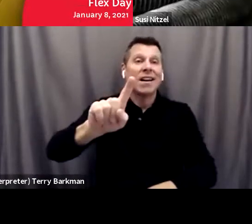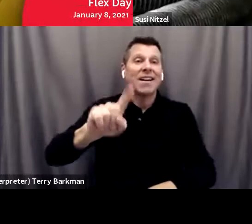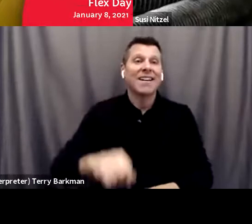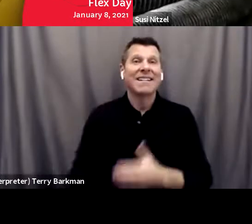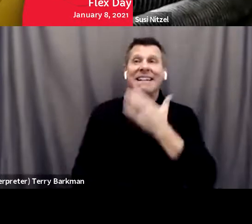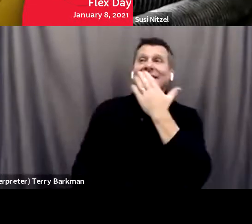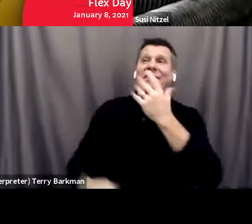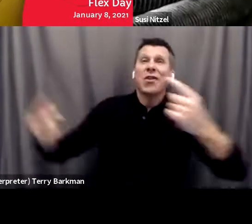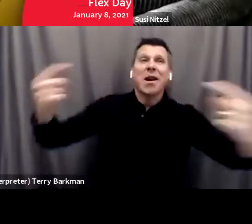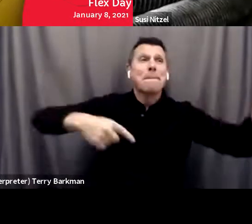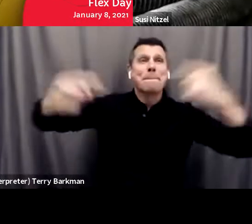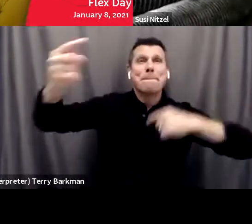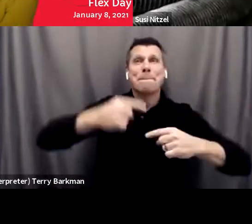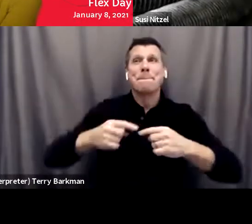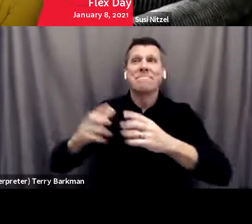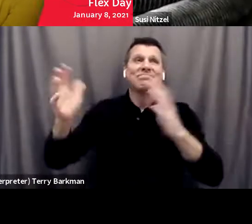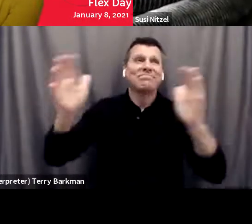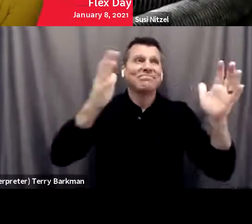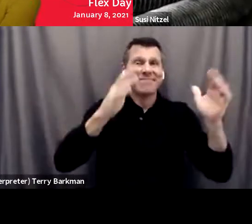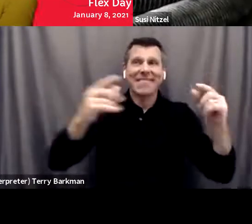contributing and asking questions. It wouldn't have gone anywhere without that.